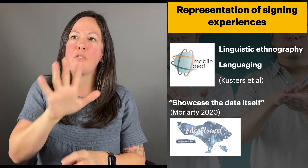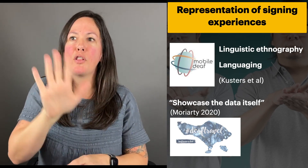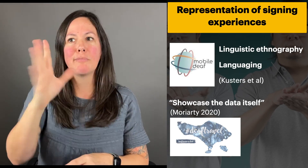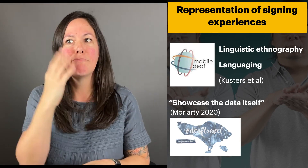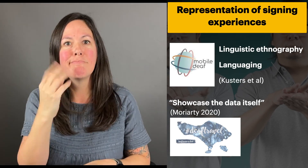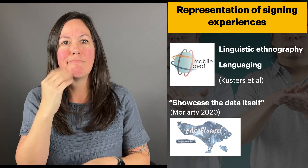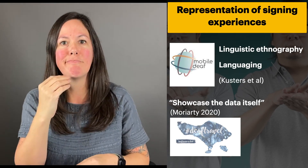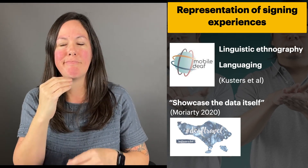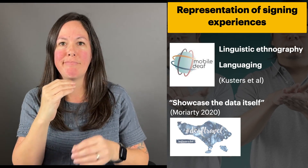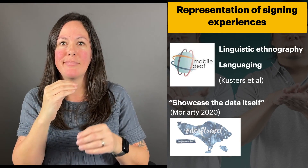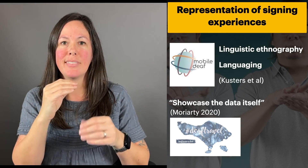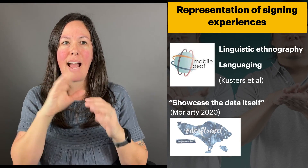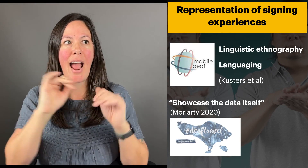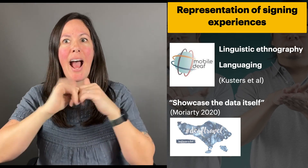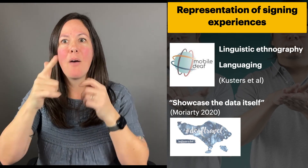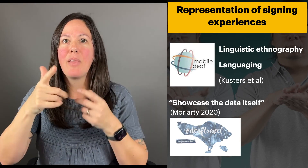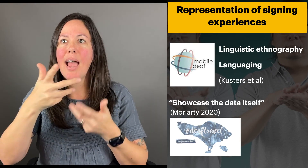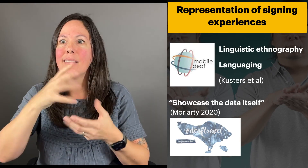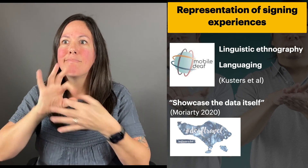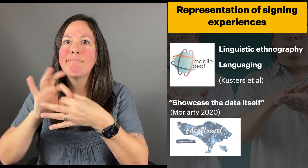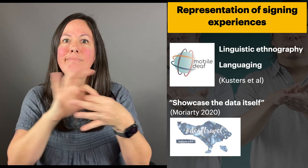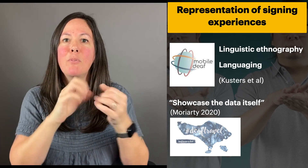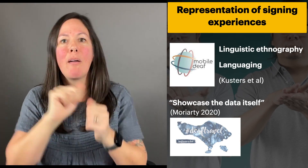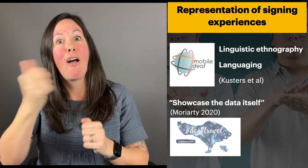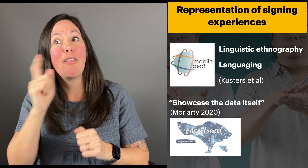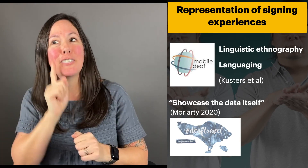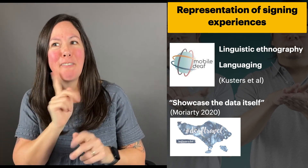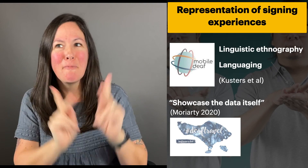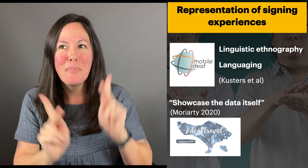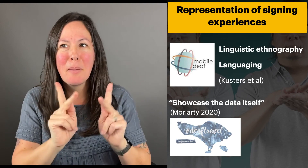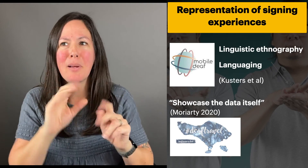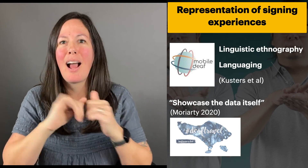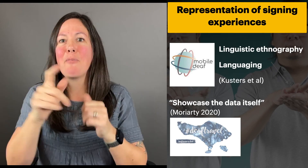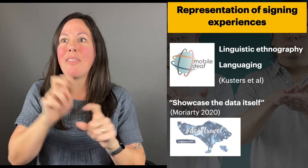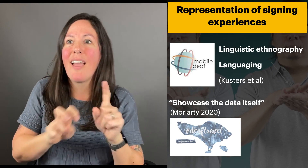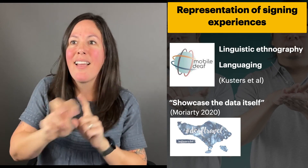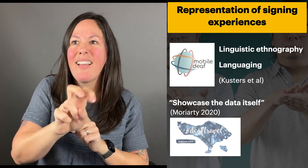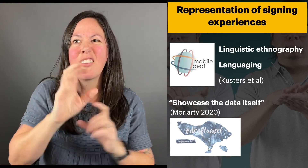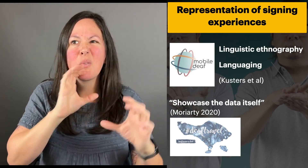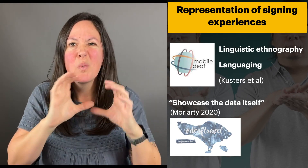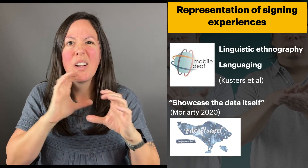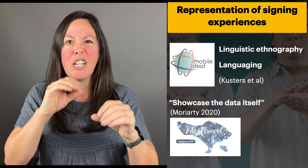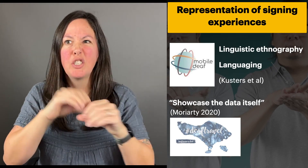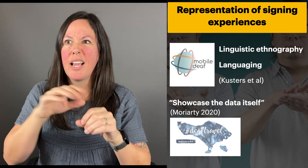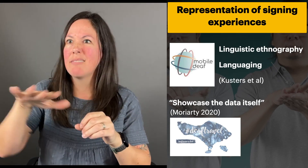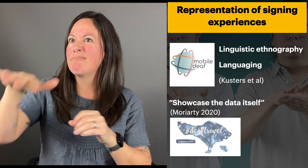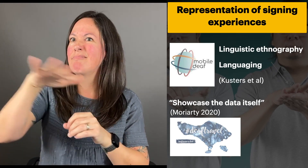travel showcasing the data itself as part of representing the